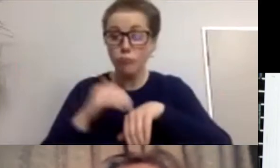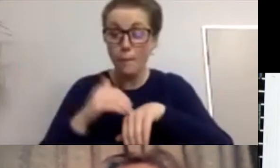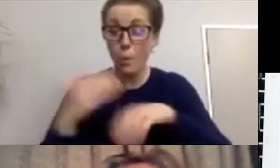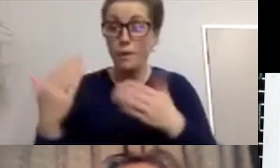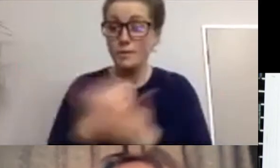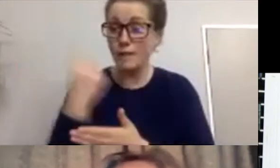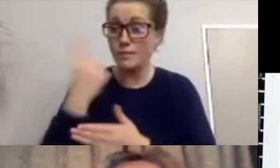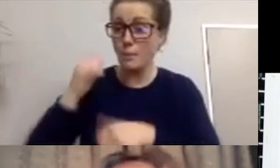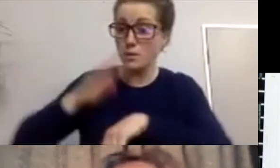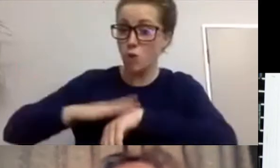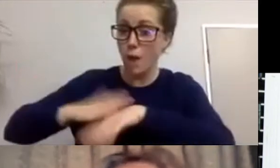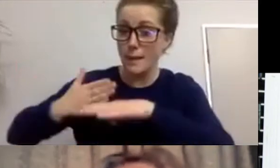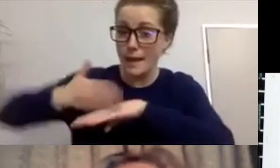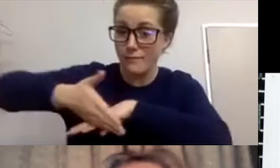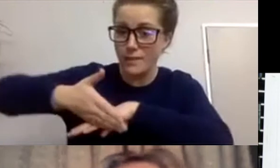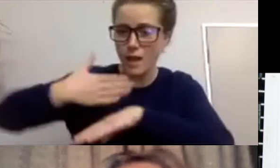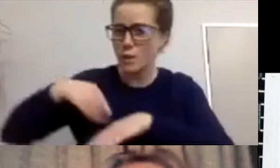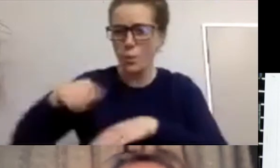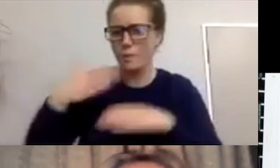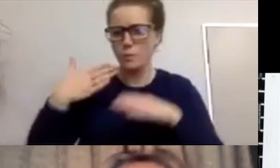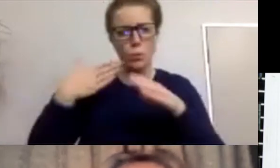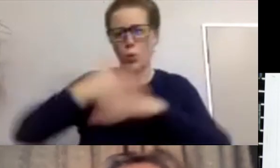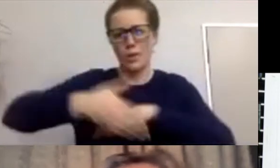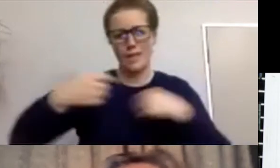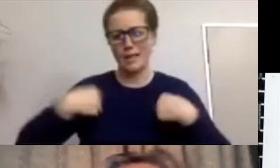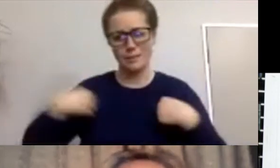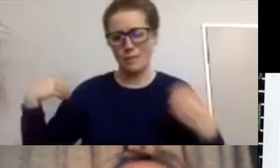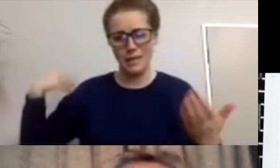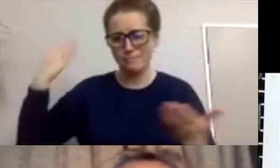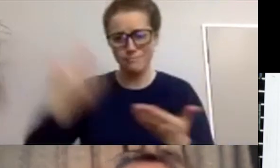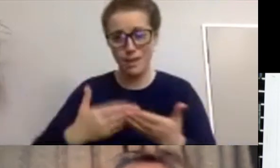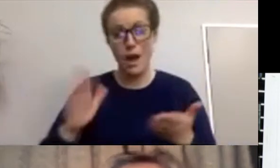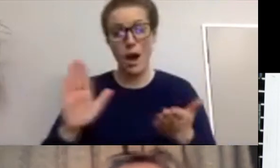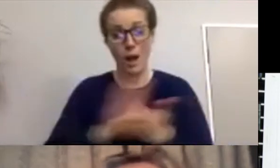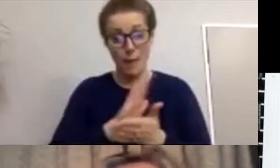I wouldn't want them to work as hard as I did, I'm very happy to share everything I know